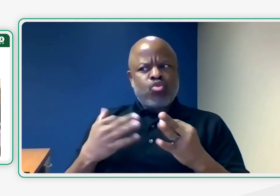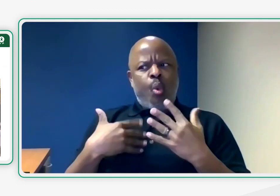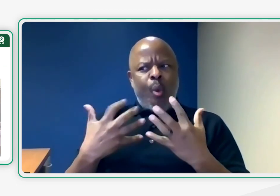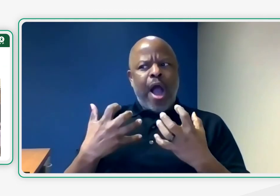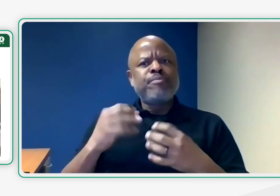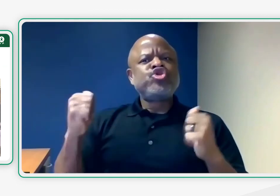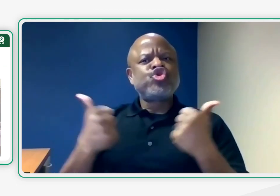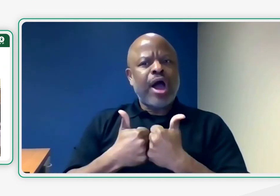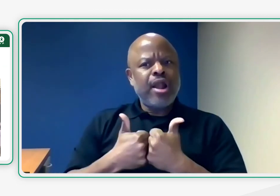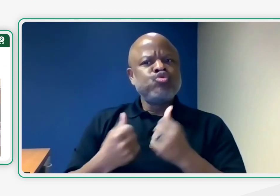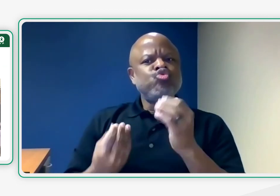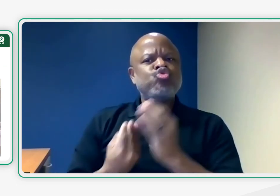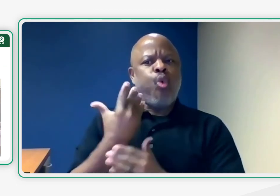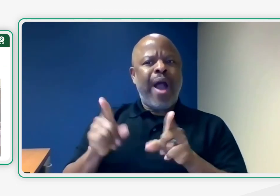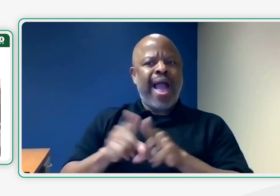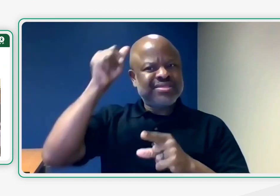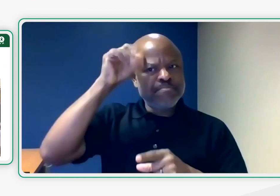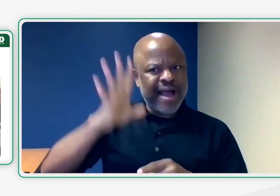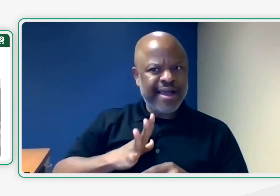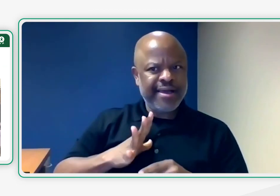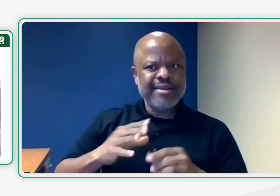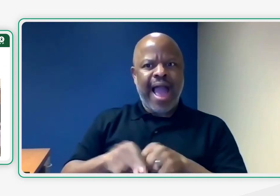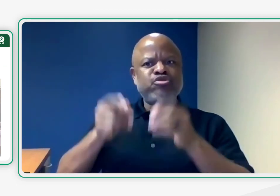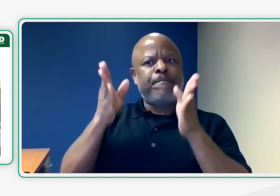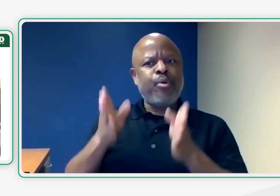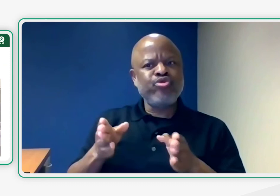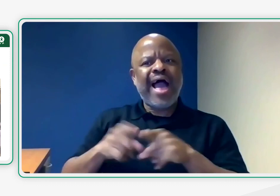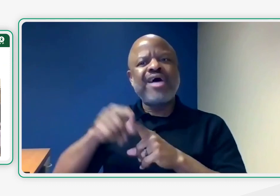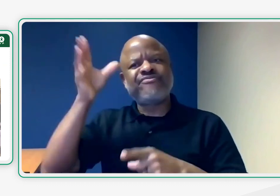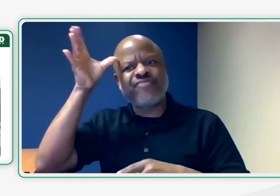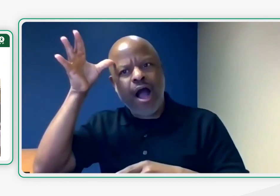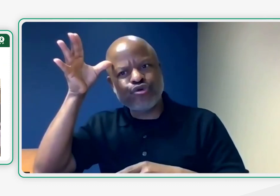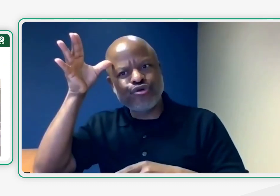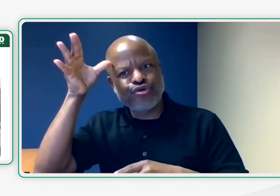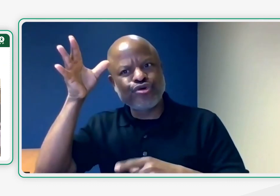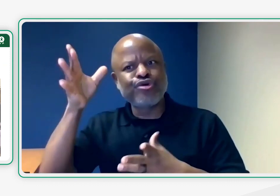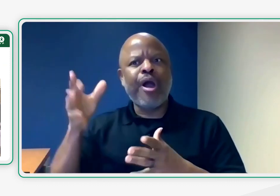just kind of stay stagnant in the status quo. Because I knew that I wanted to be challenged,